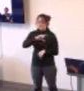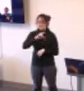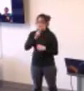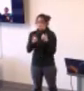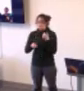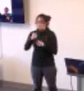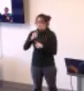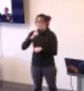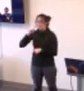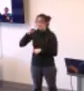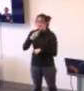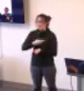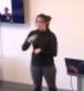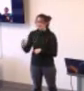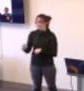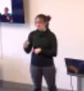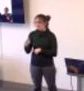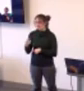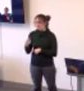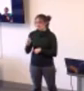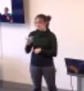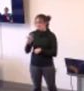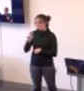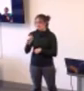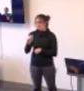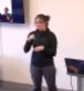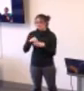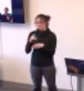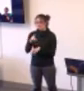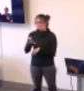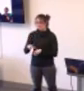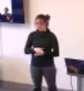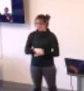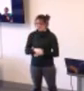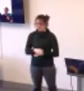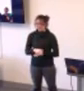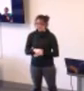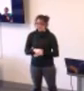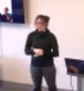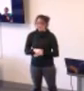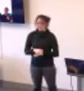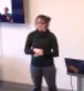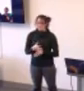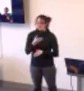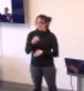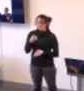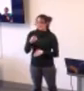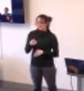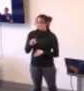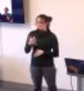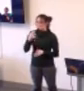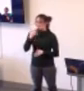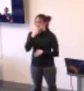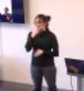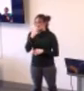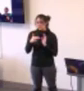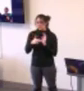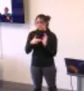of Hearing liaison unit in the District of Columbia. And he was wrongfully convicted.